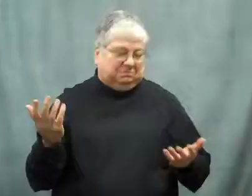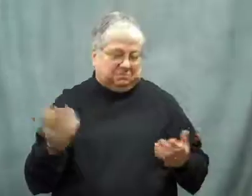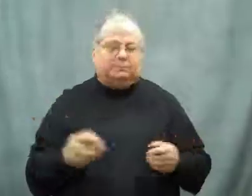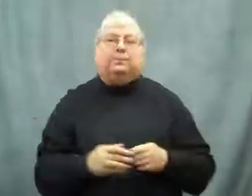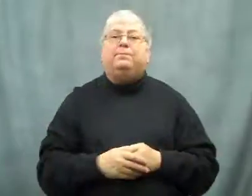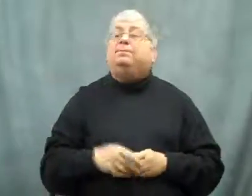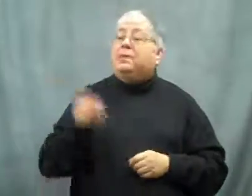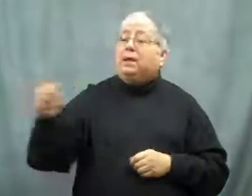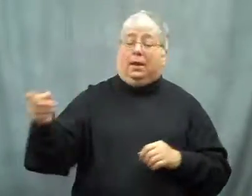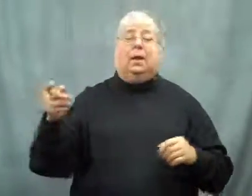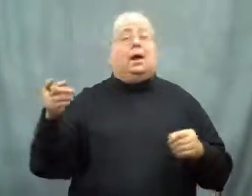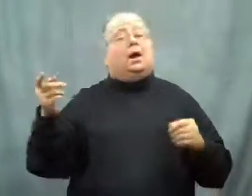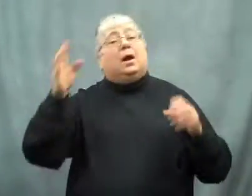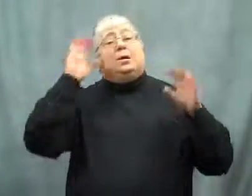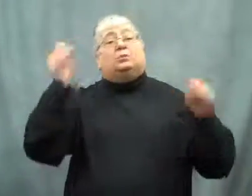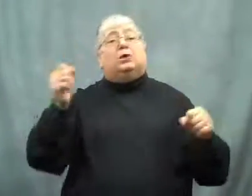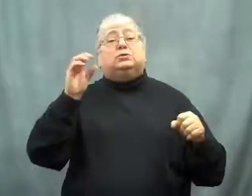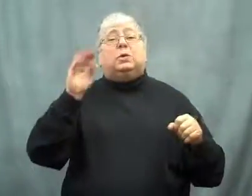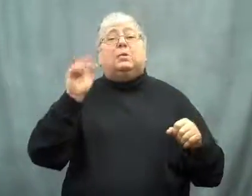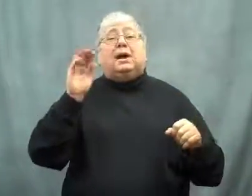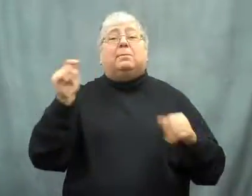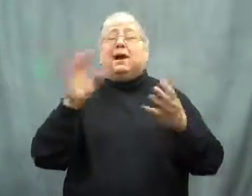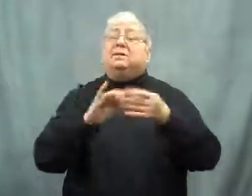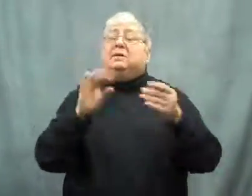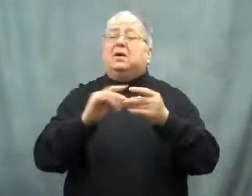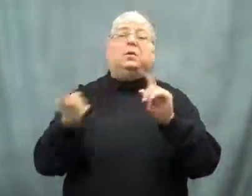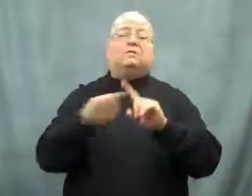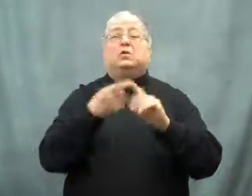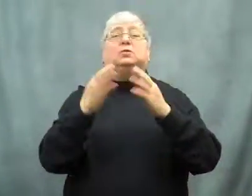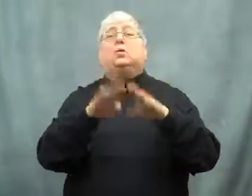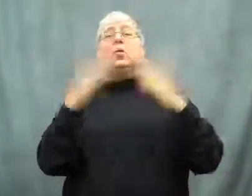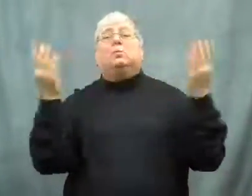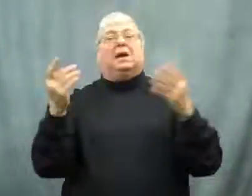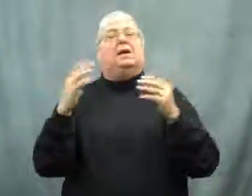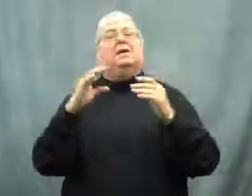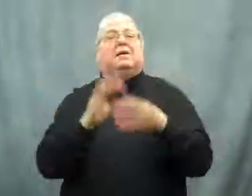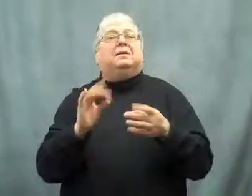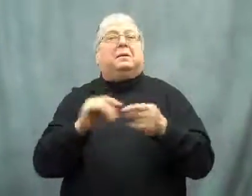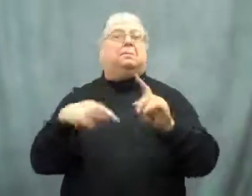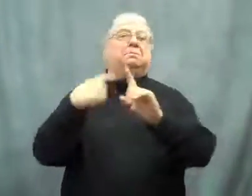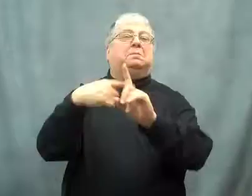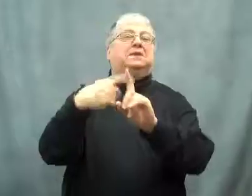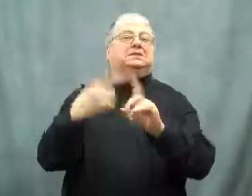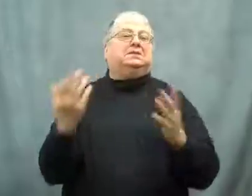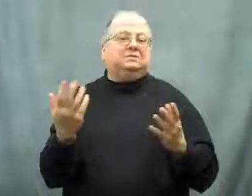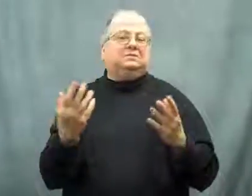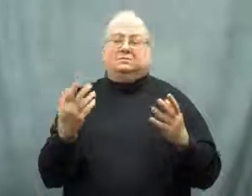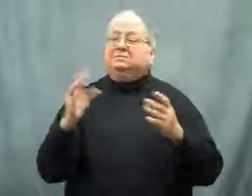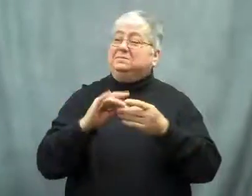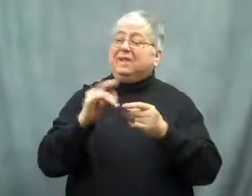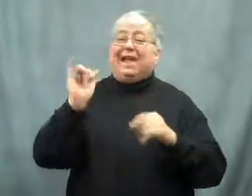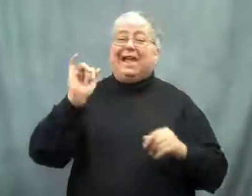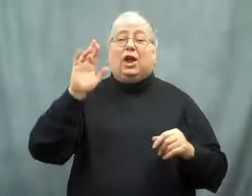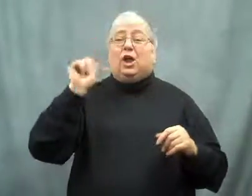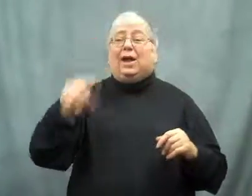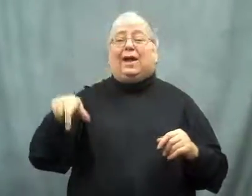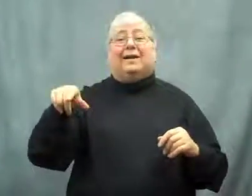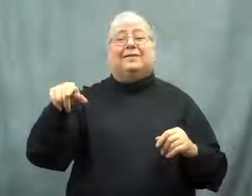He started out with some positive developments